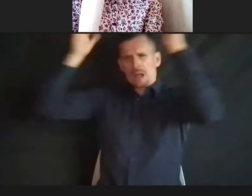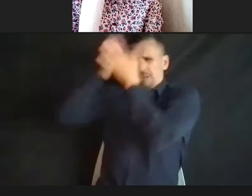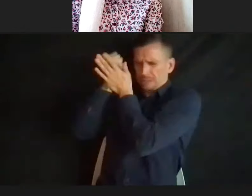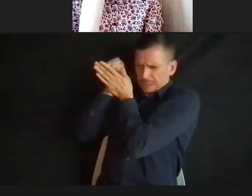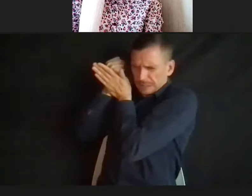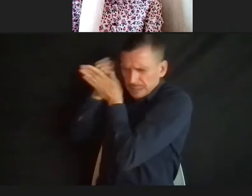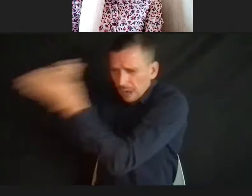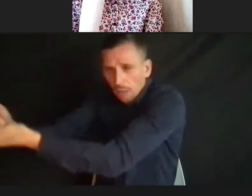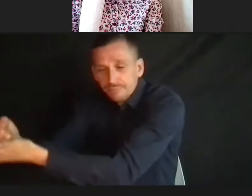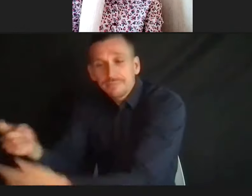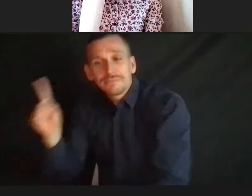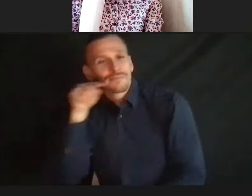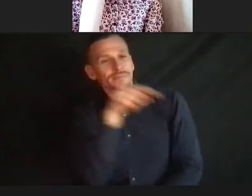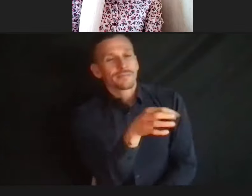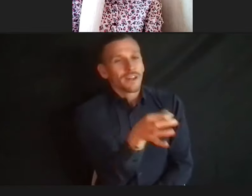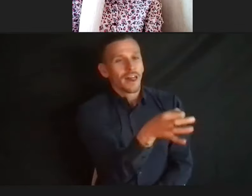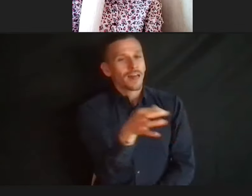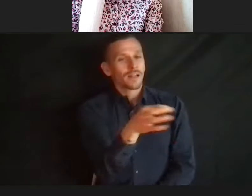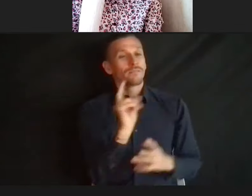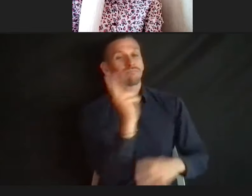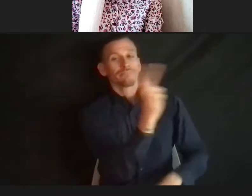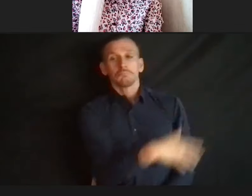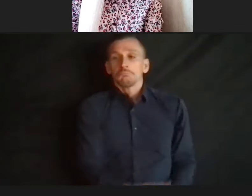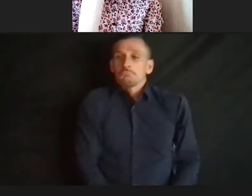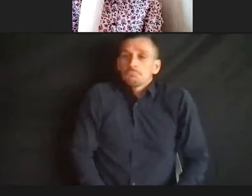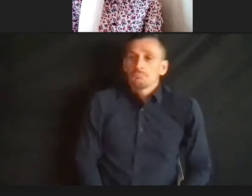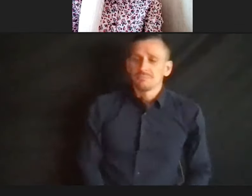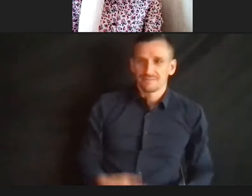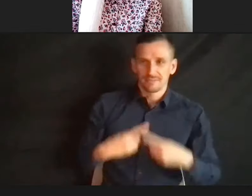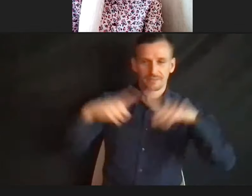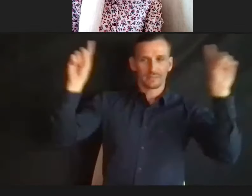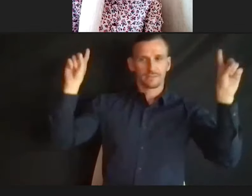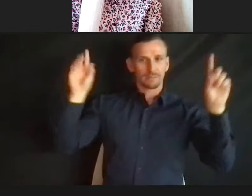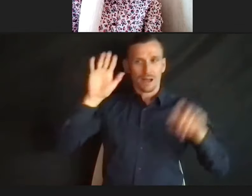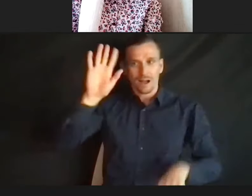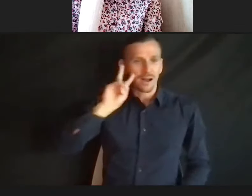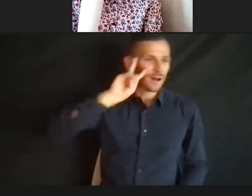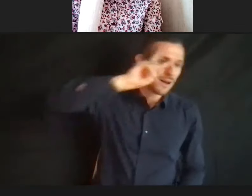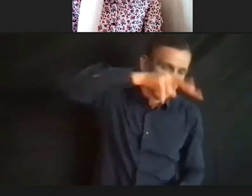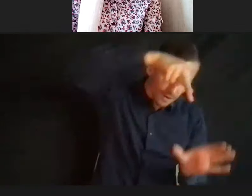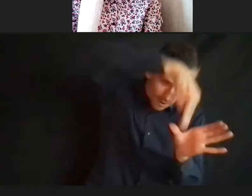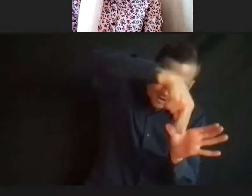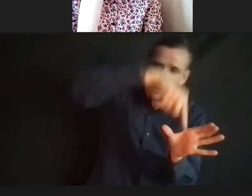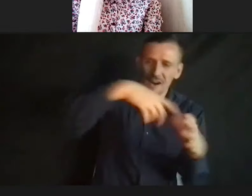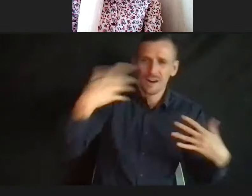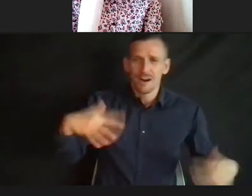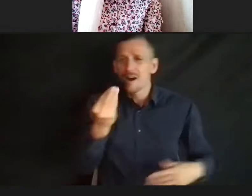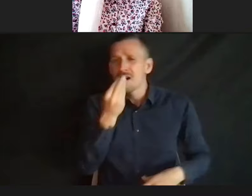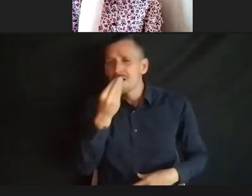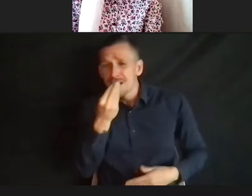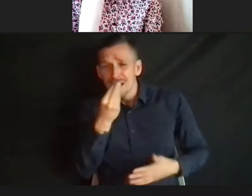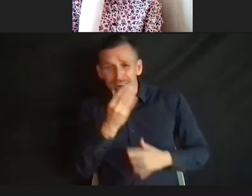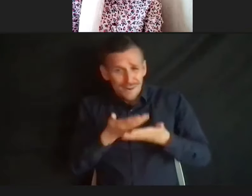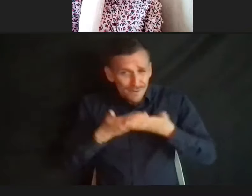facing huge levels of debt now, coming out of COVID-19 where they spent a lot but it's particularly large in these small countries that are trying to deal with the